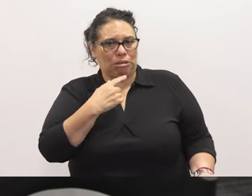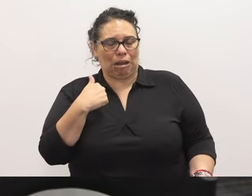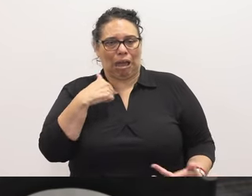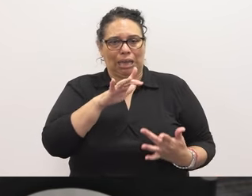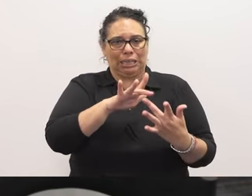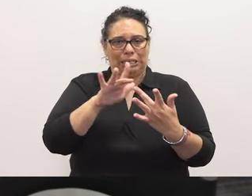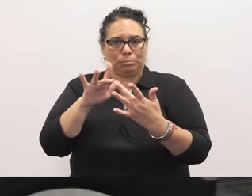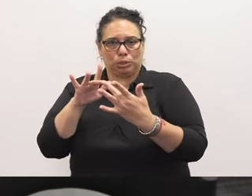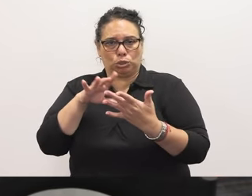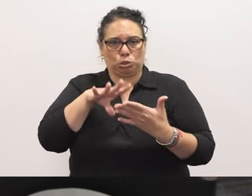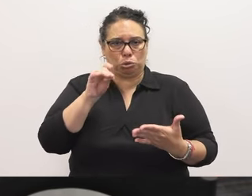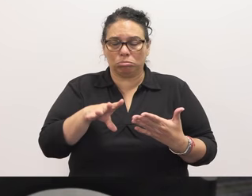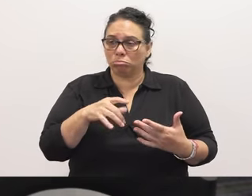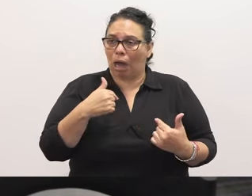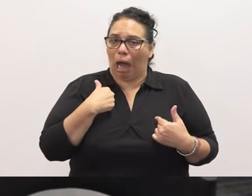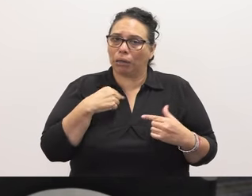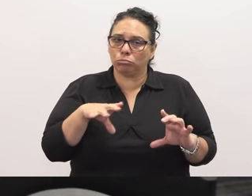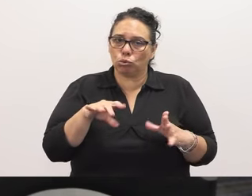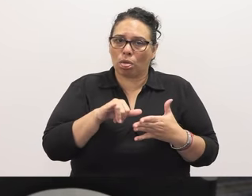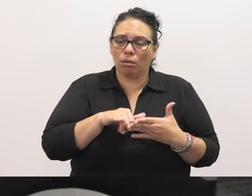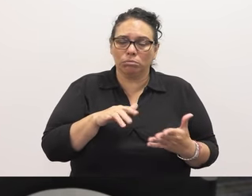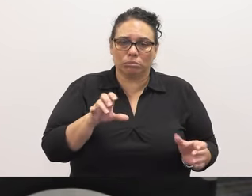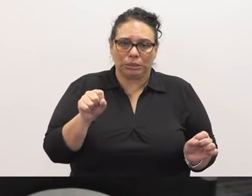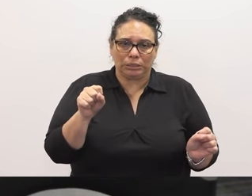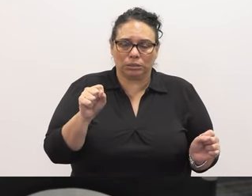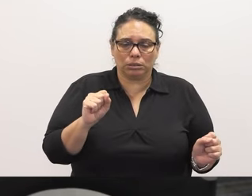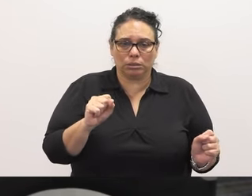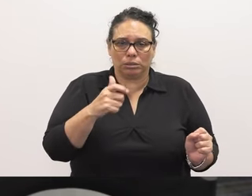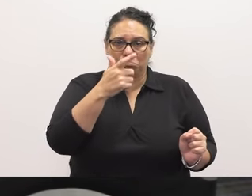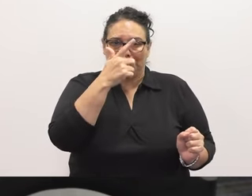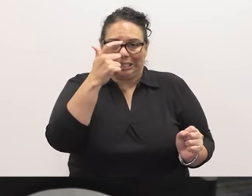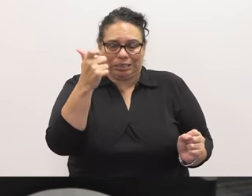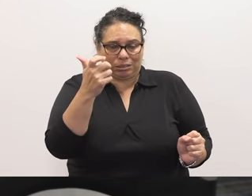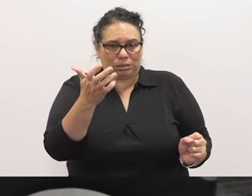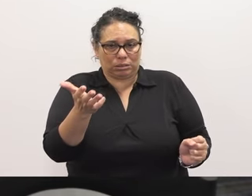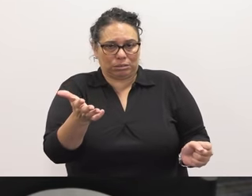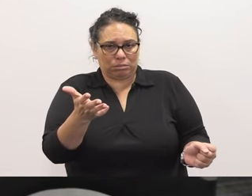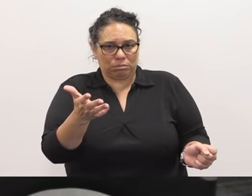I do keep in touch with students because like I tell kids all the time,